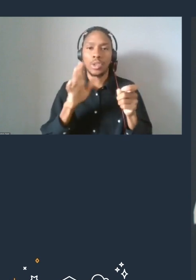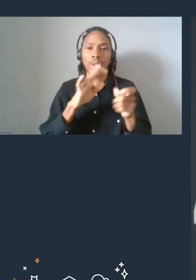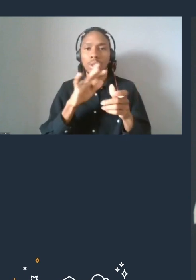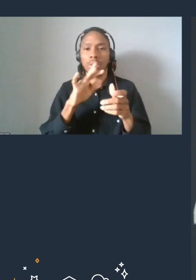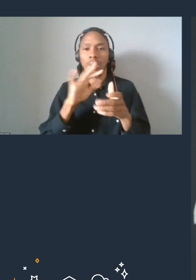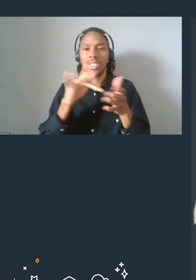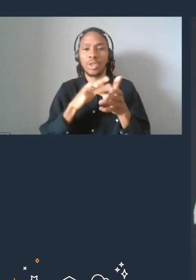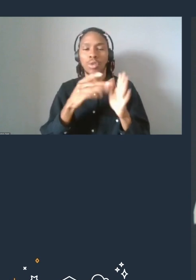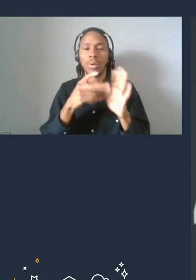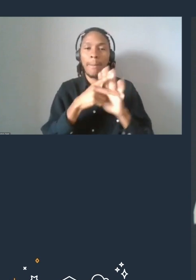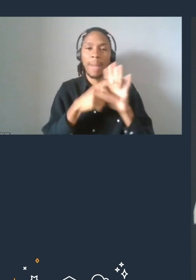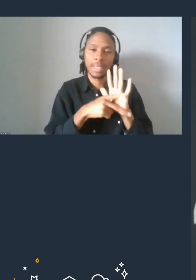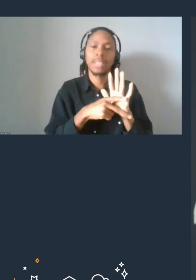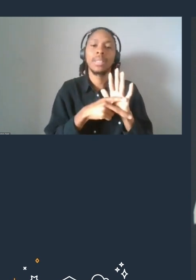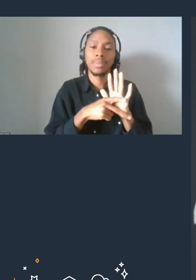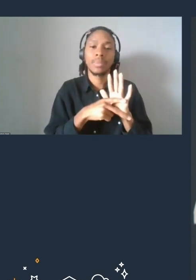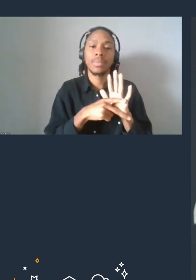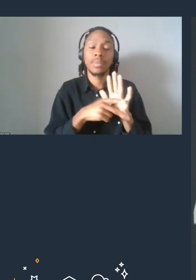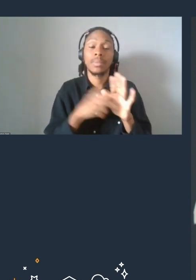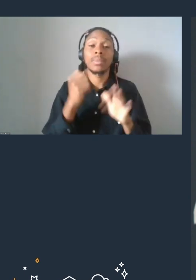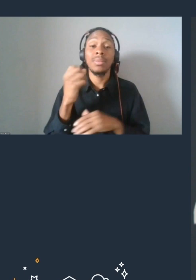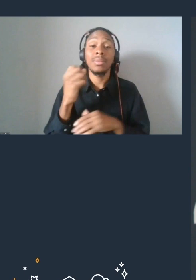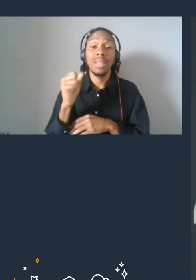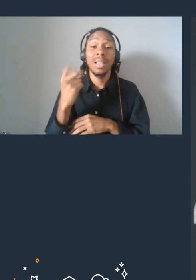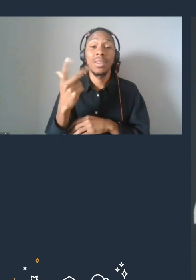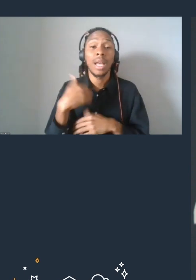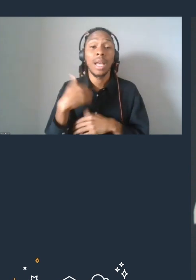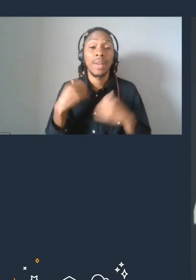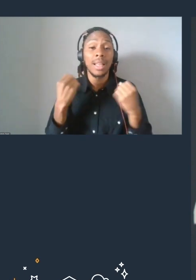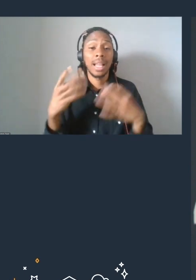And then since S3 has a lot of APIs,